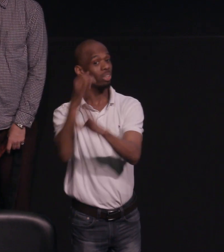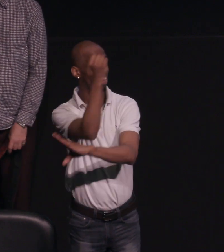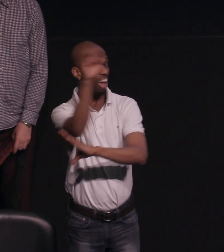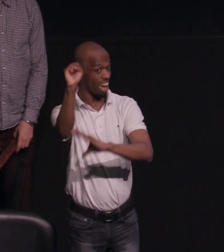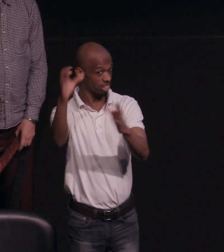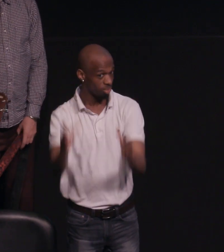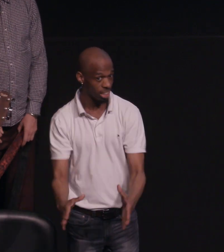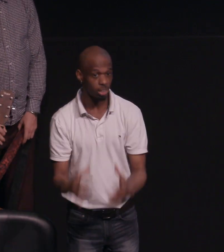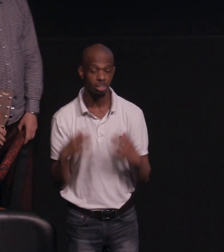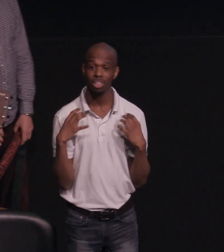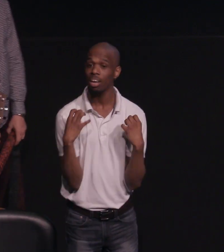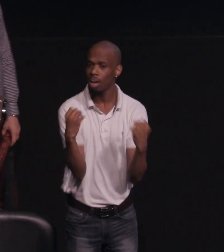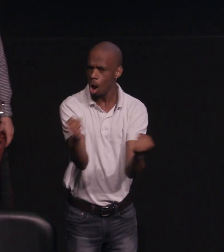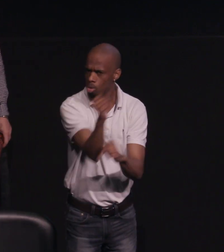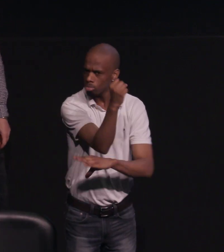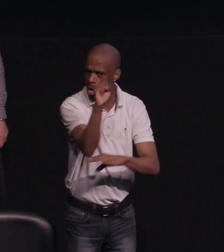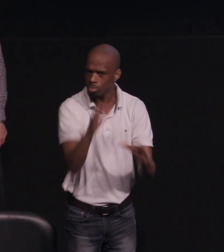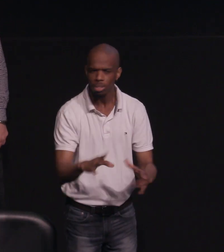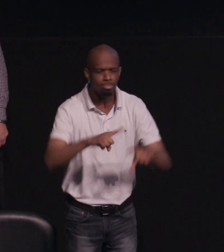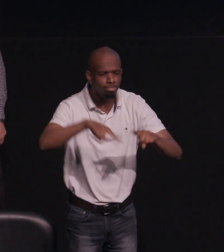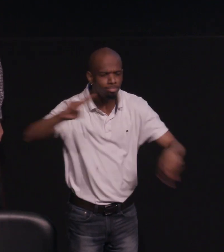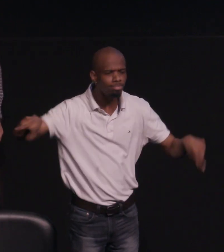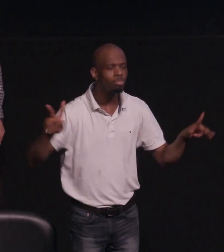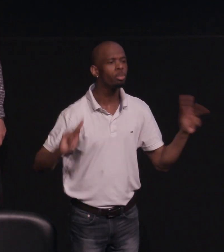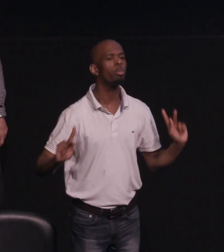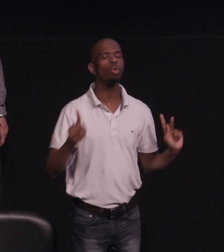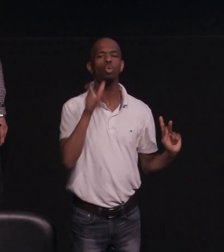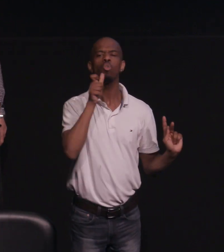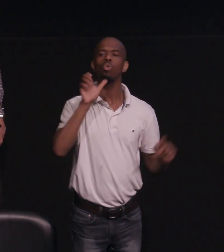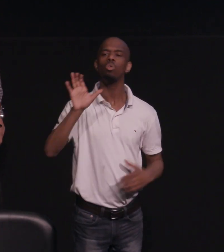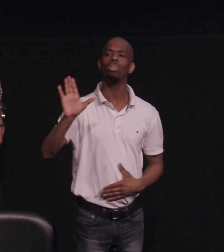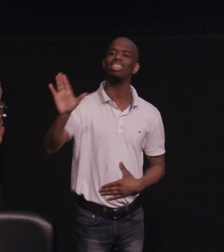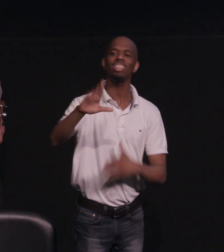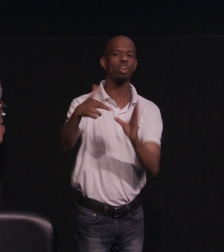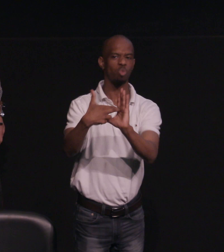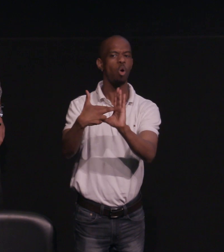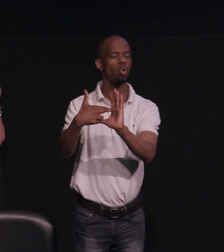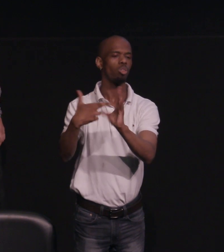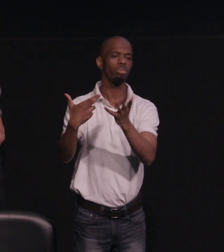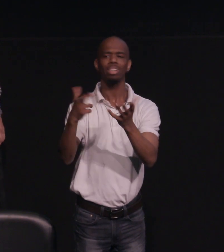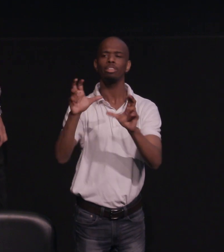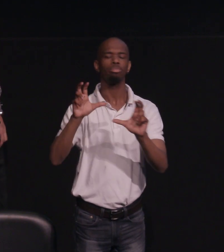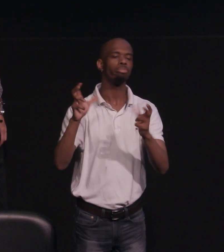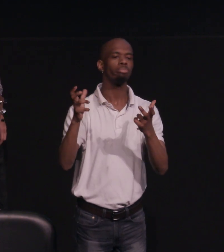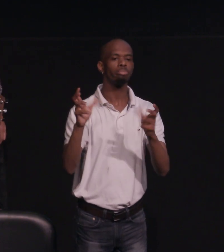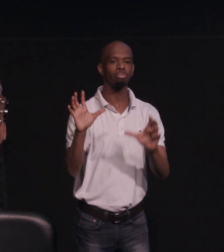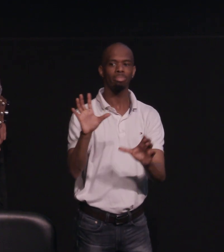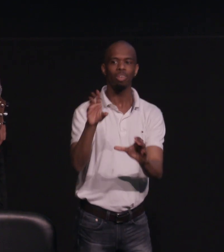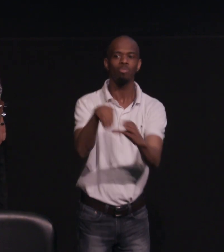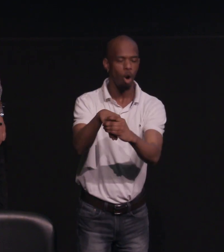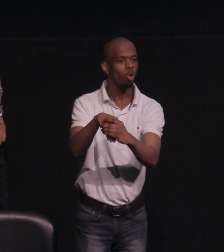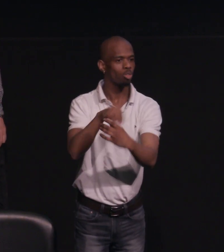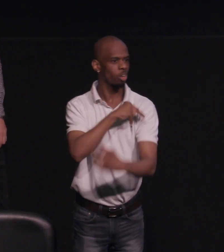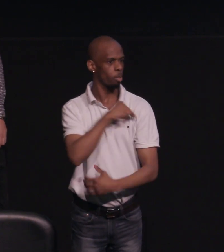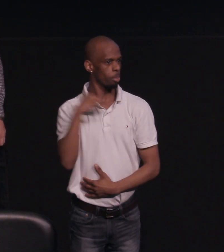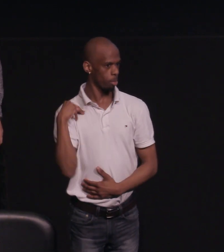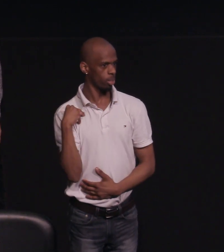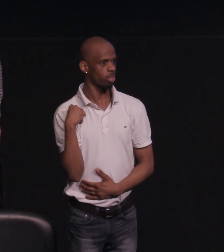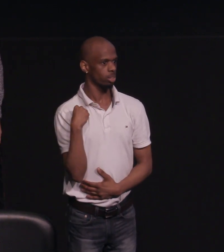health activists, all type of people who are stakeholders, in creating a more healthful, just, and sustainable system, food system,